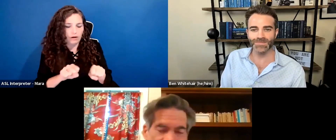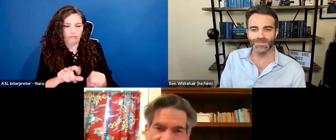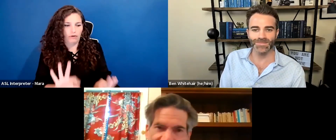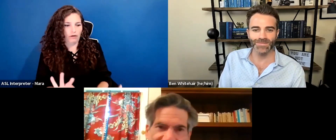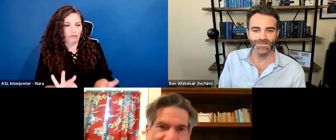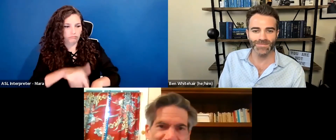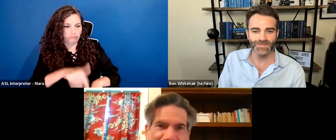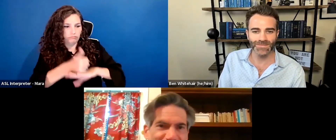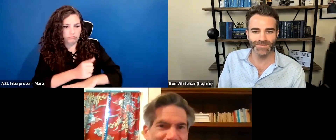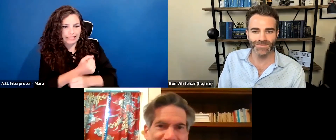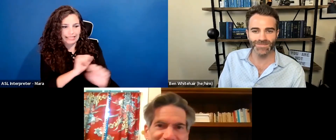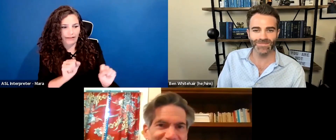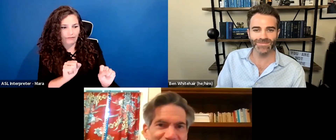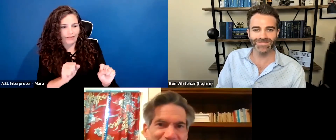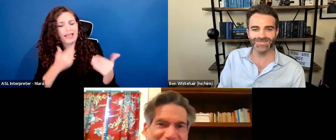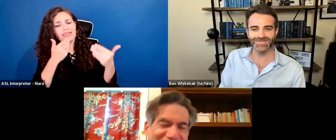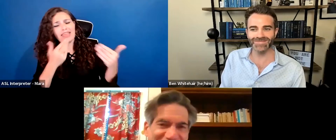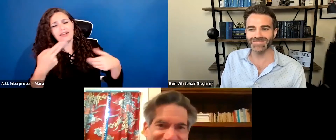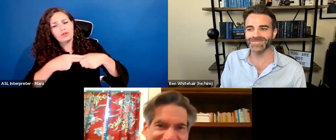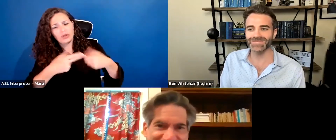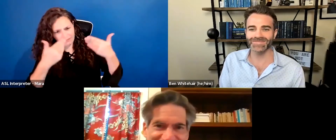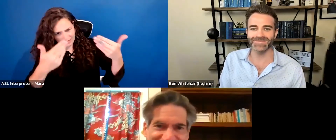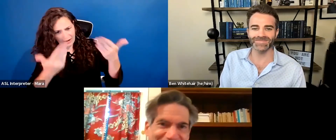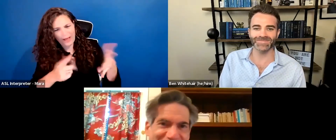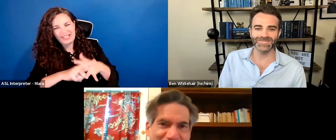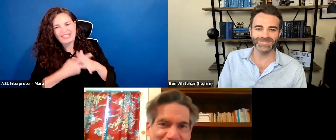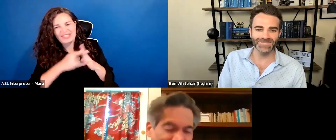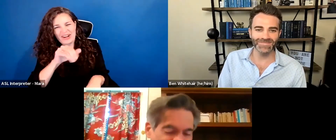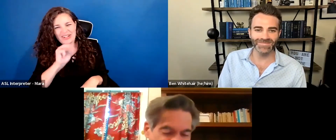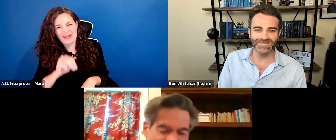[Jim Damis] Absolutely. Very glad to be here. Thanks, Ben.